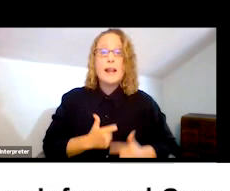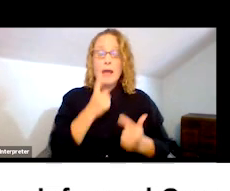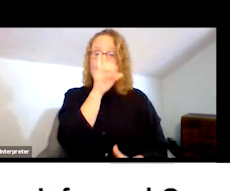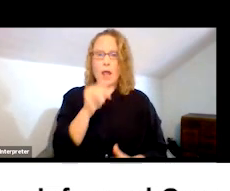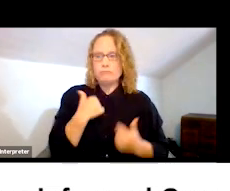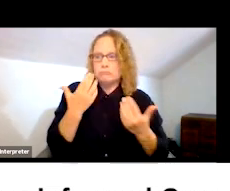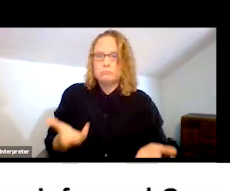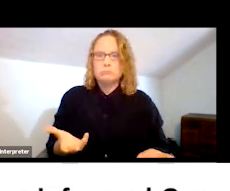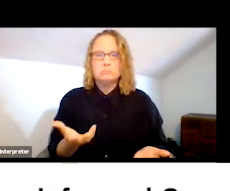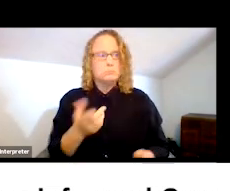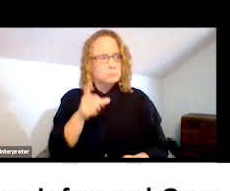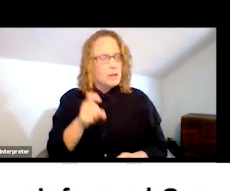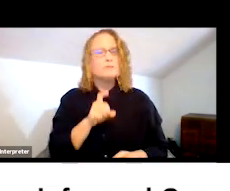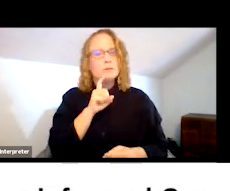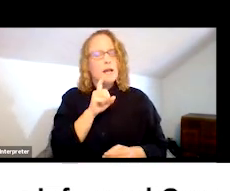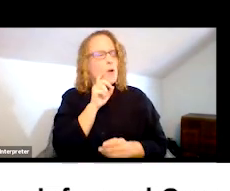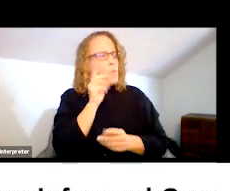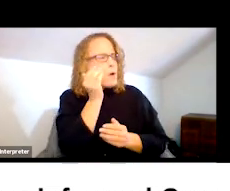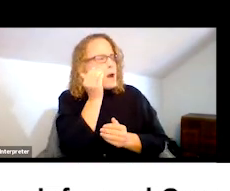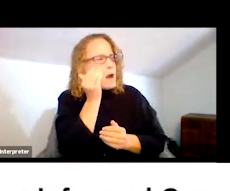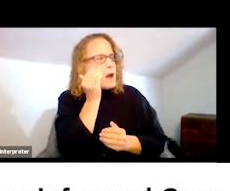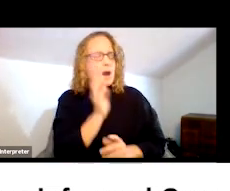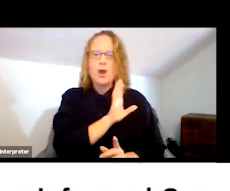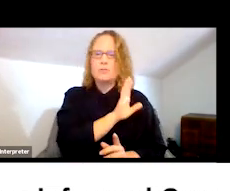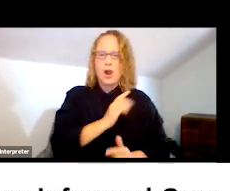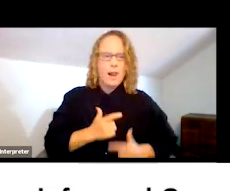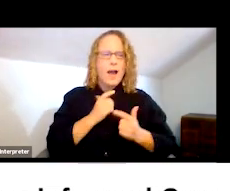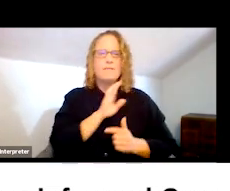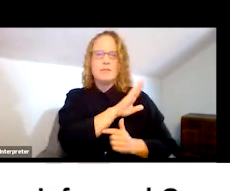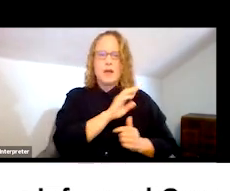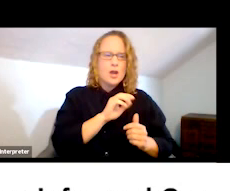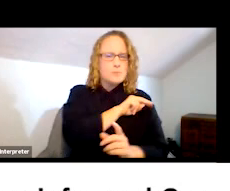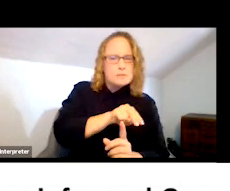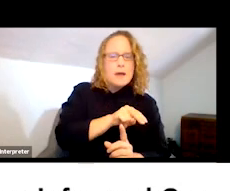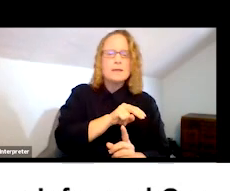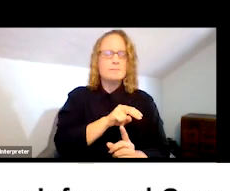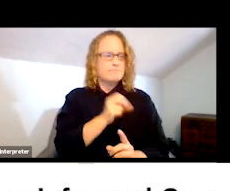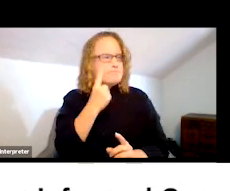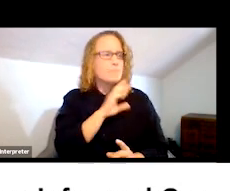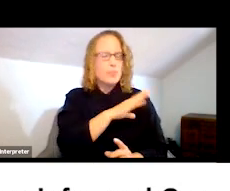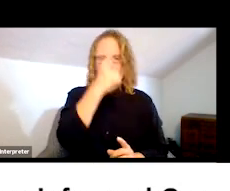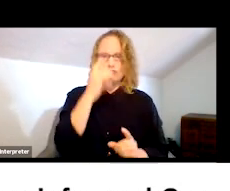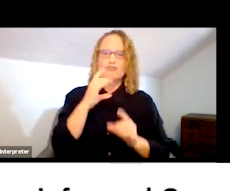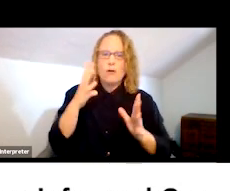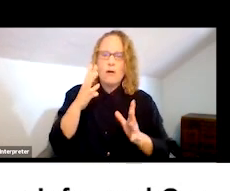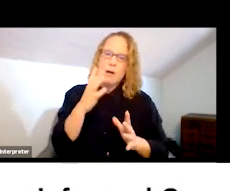of trauma is so important when we're talking about individuals that are housing insecure.